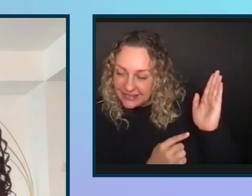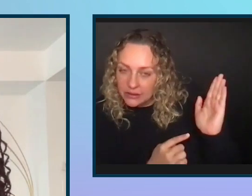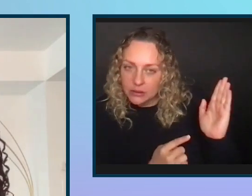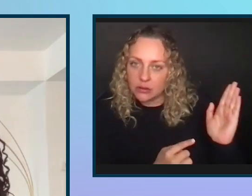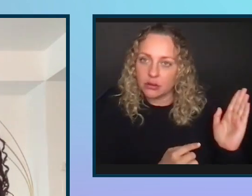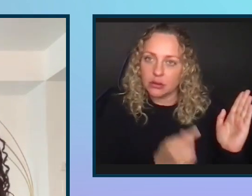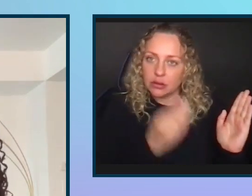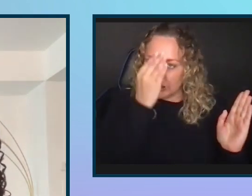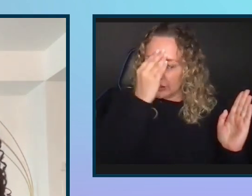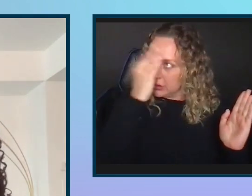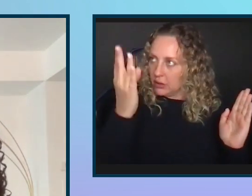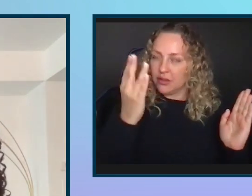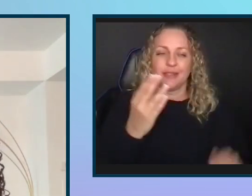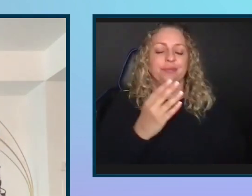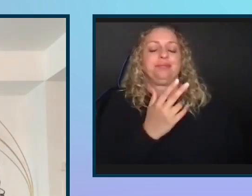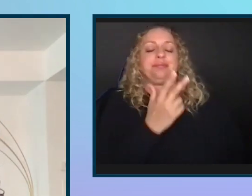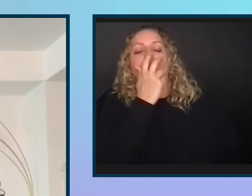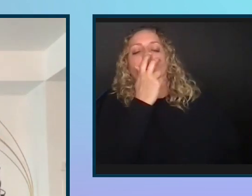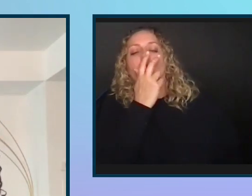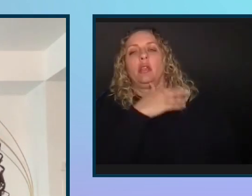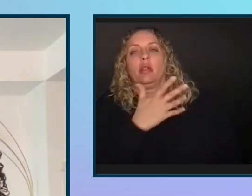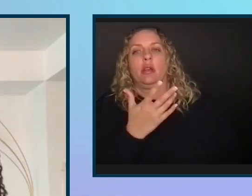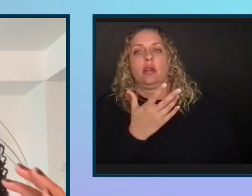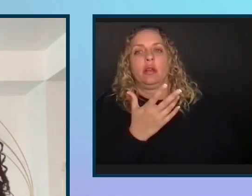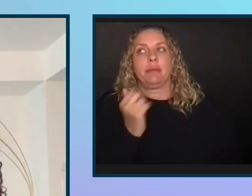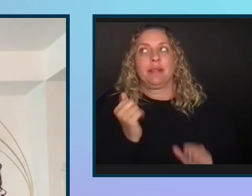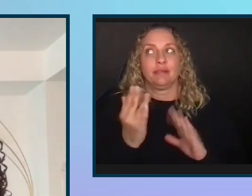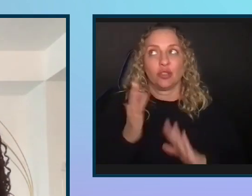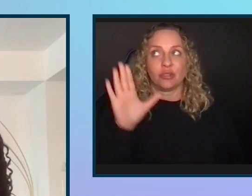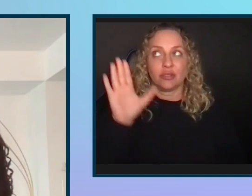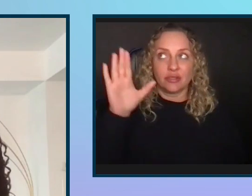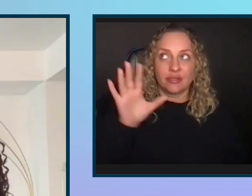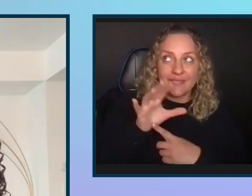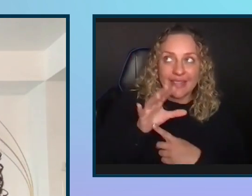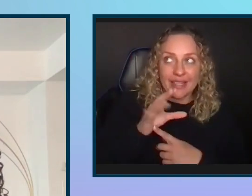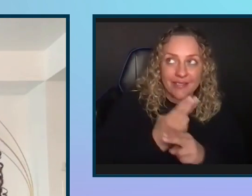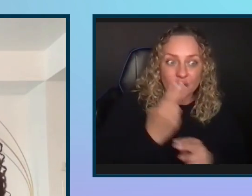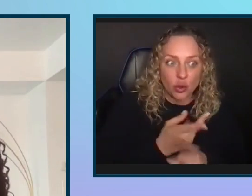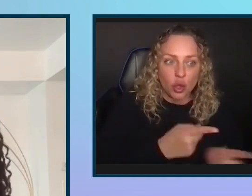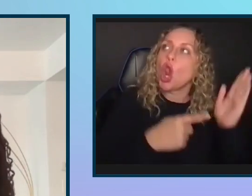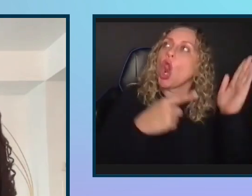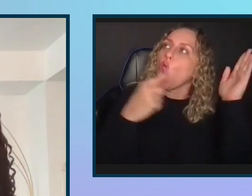and they're still not believing you, then maybe like confronting them with like a video of a user going through the interface and struggling